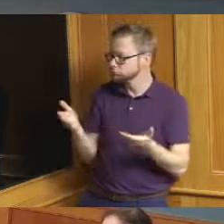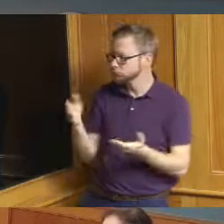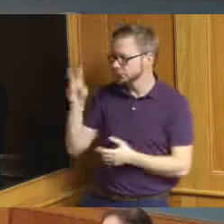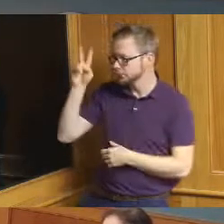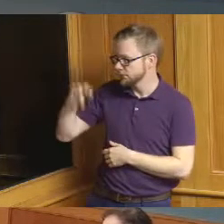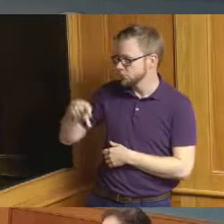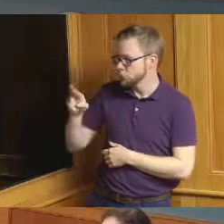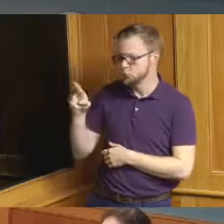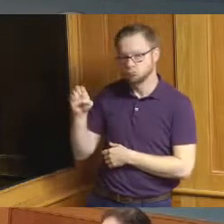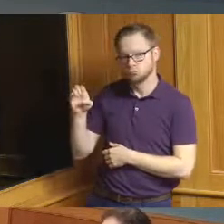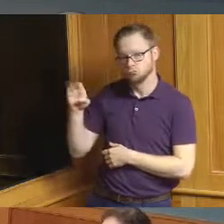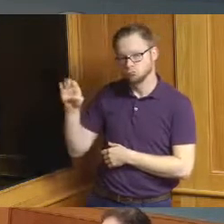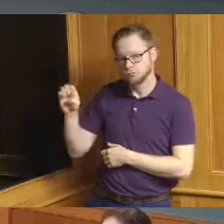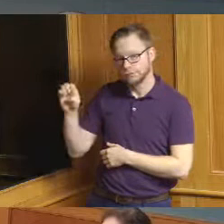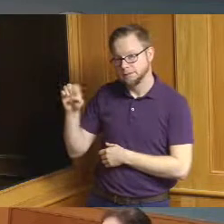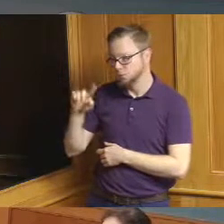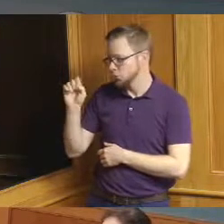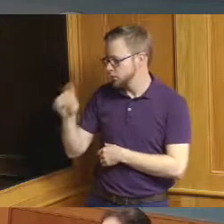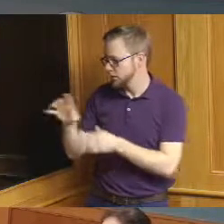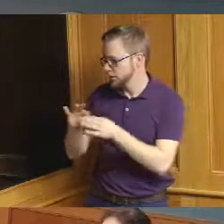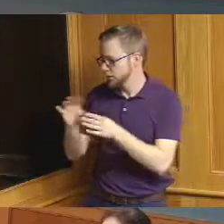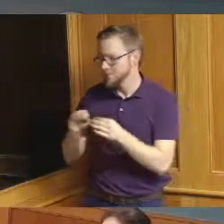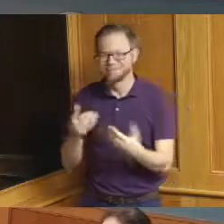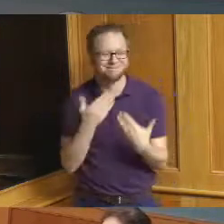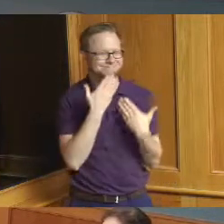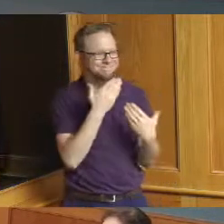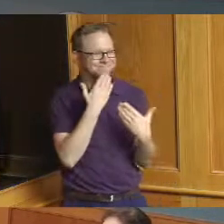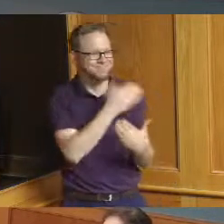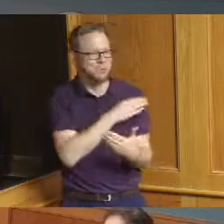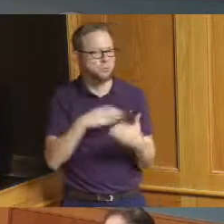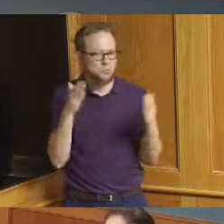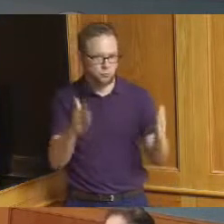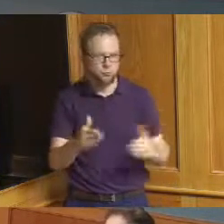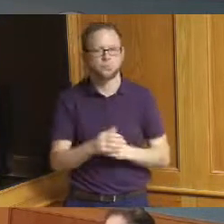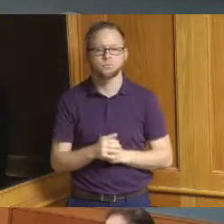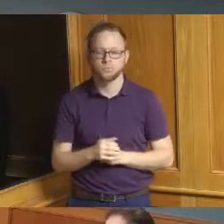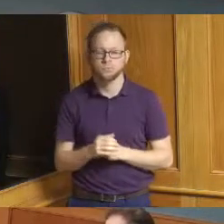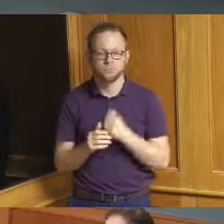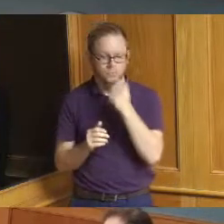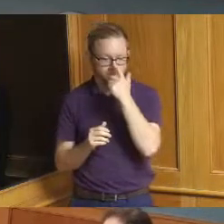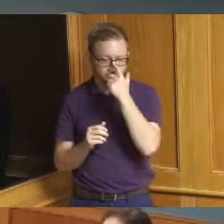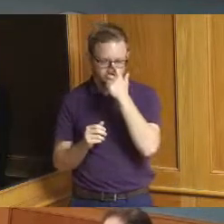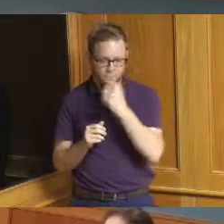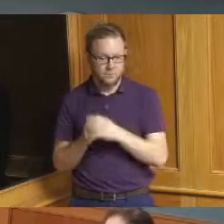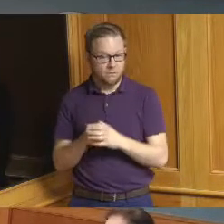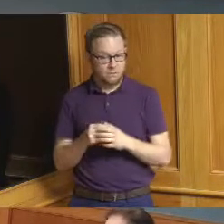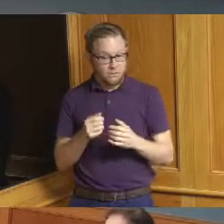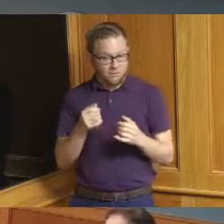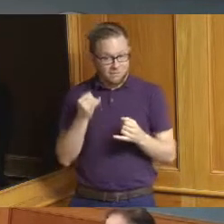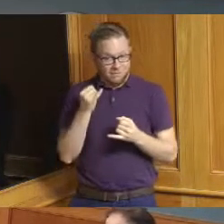questions or comments thank you Commissioner this being our last meeting this year but not